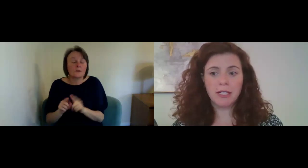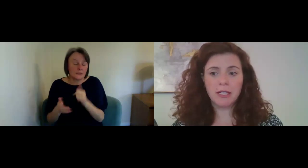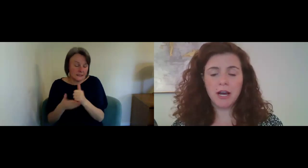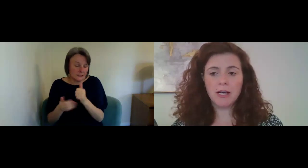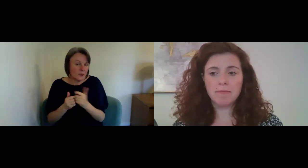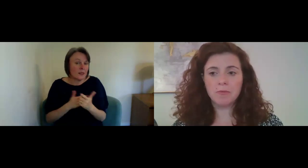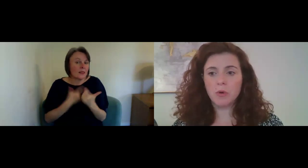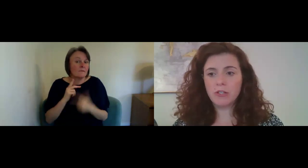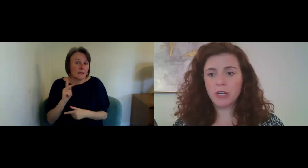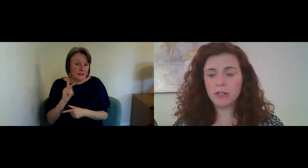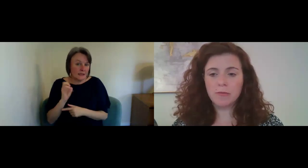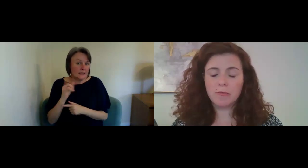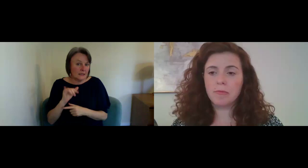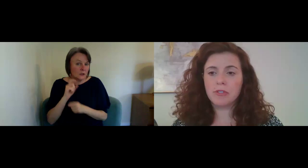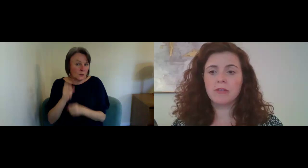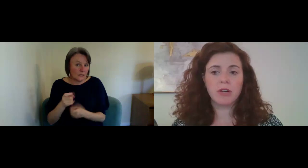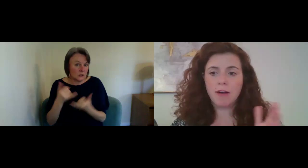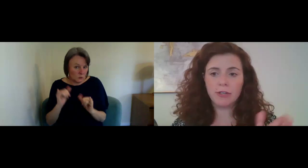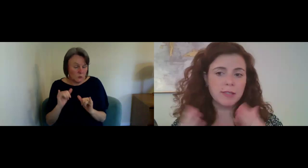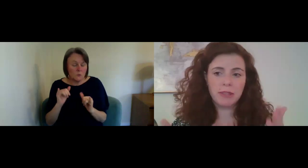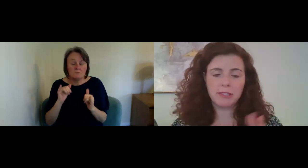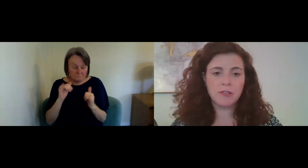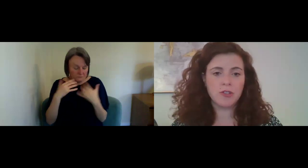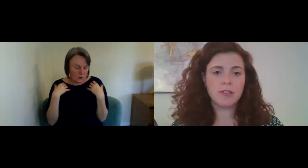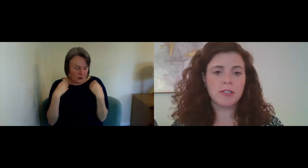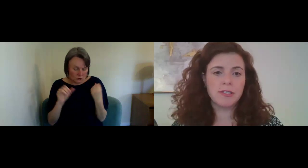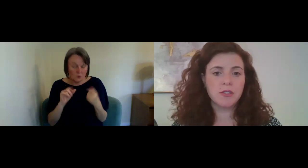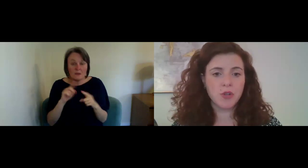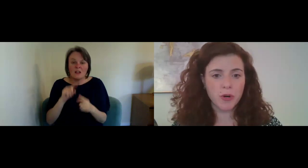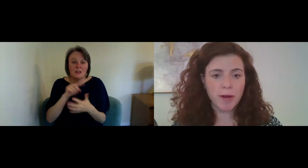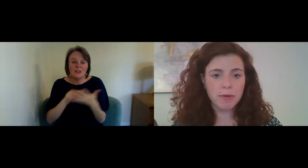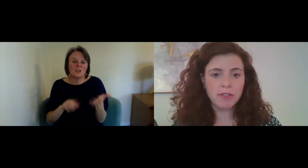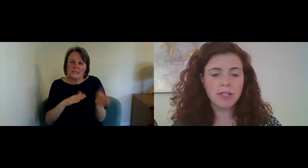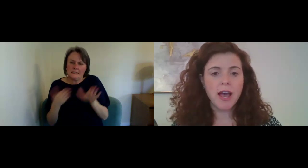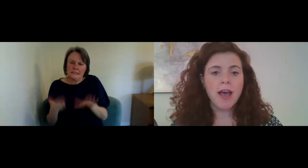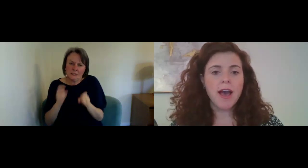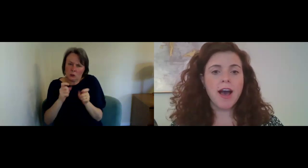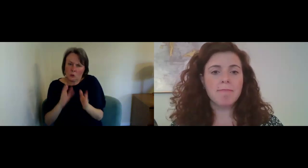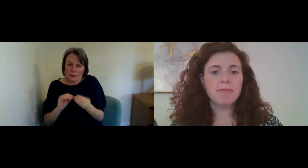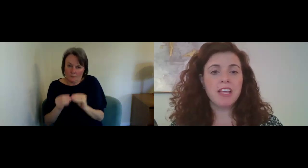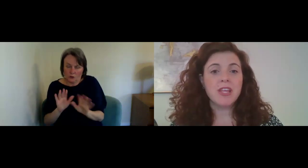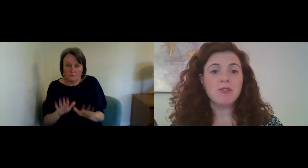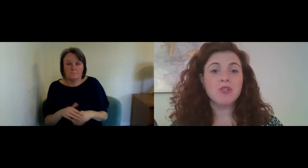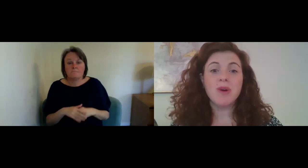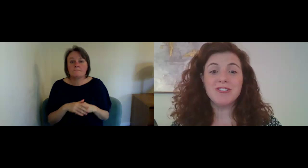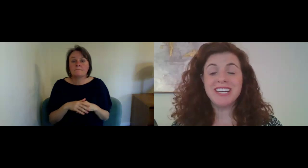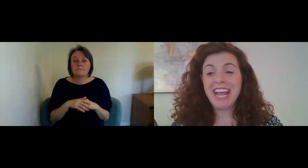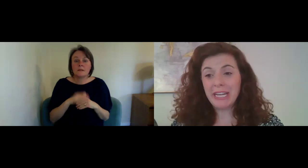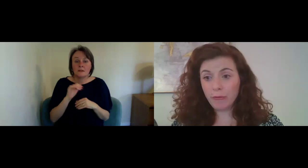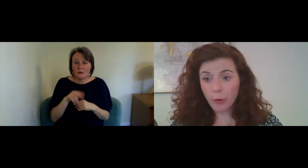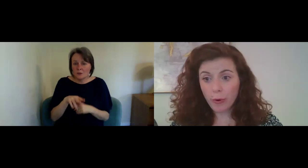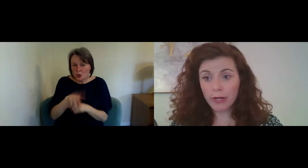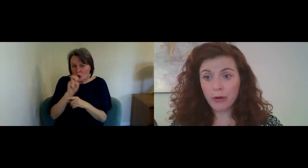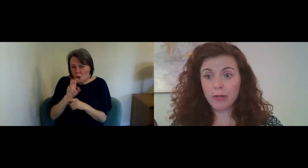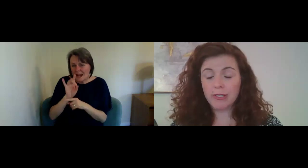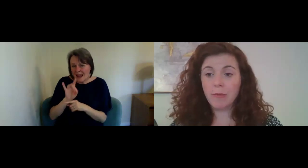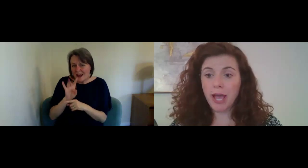living kidney donation recoveries but this is just the deceased donor numbers. So that was 284 organ donors that